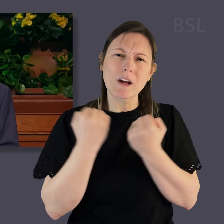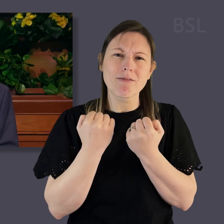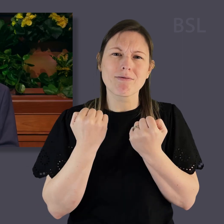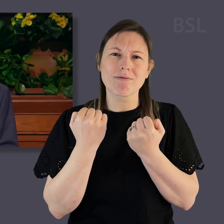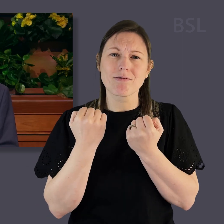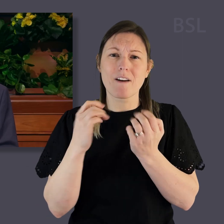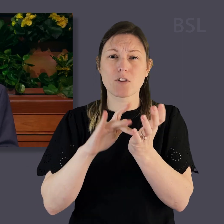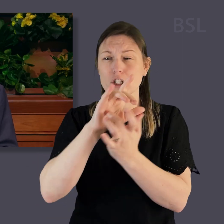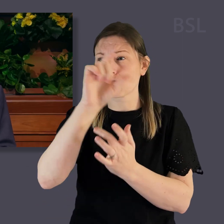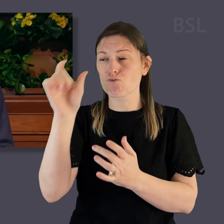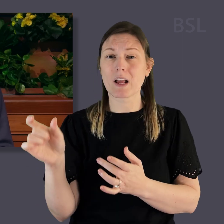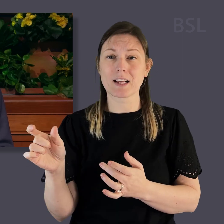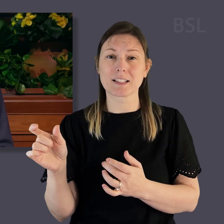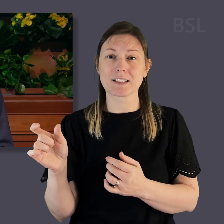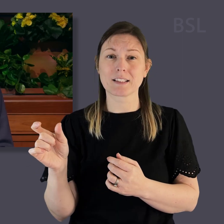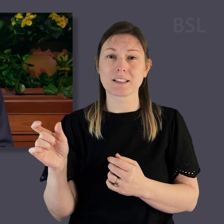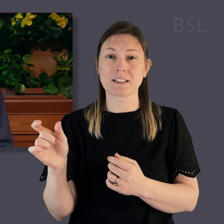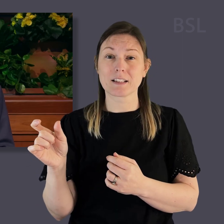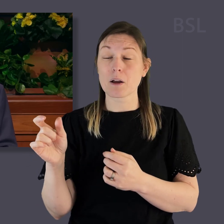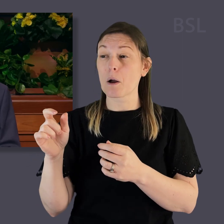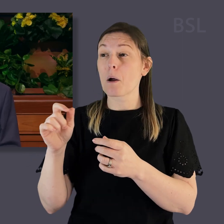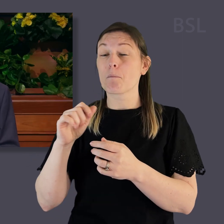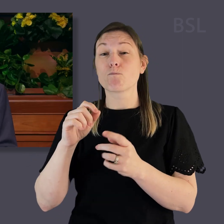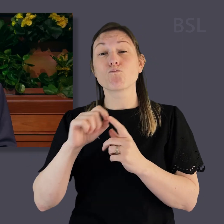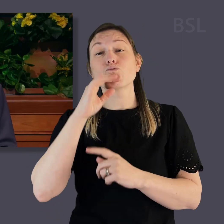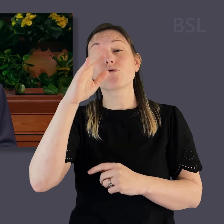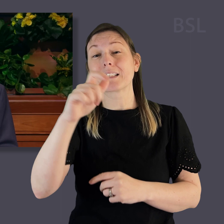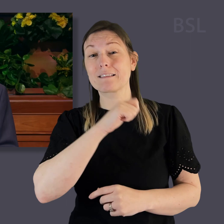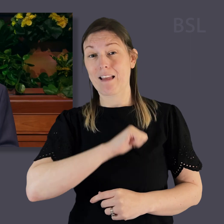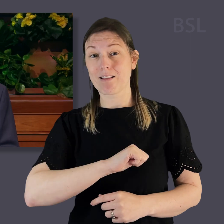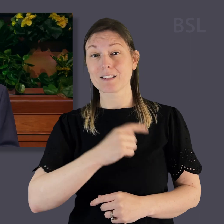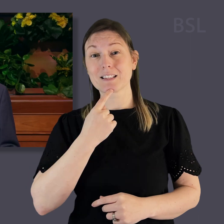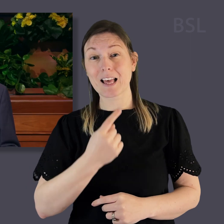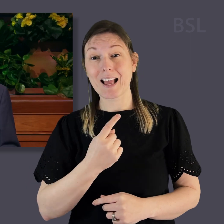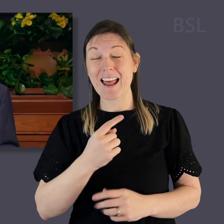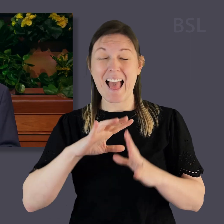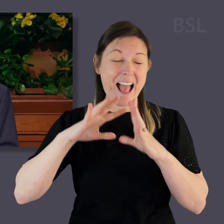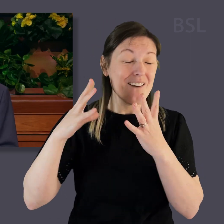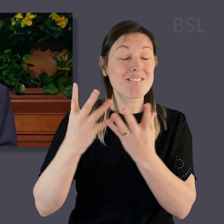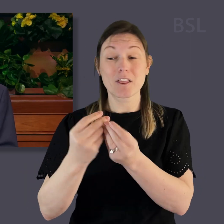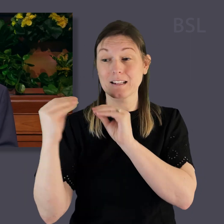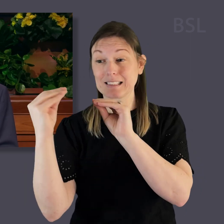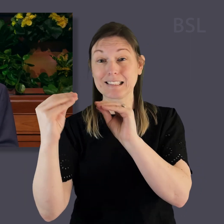of our Saviour Jesus Christ? President Nelson reassures us that "everything taught in the temple …